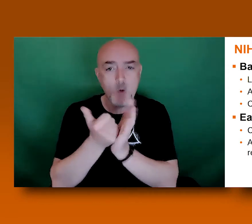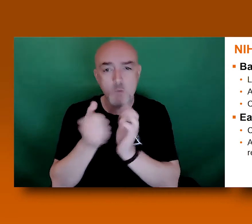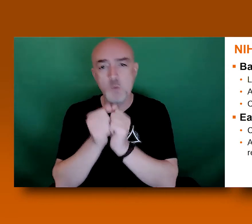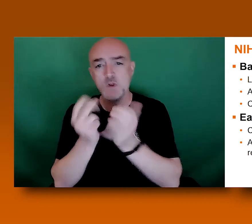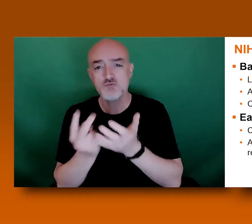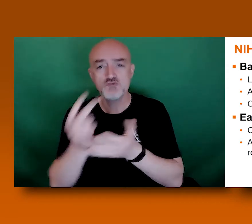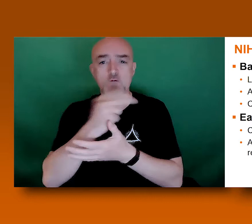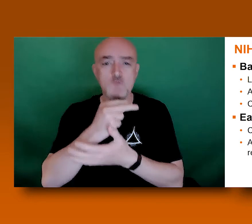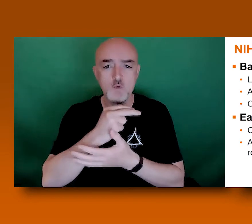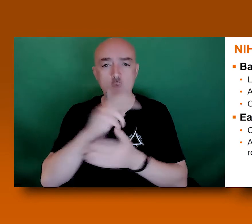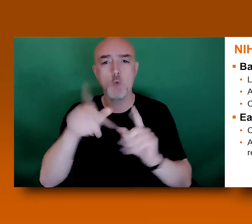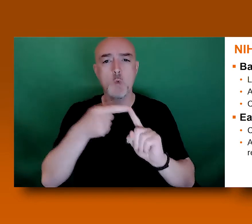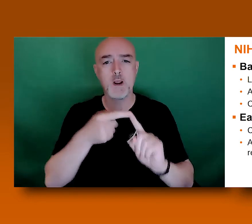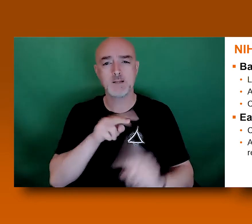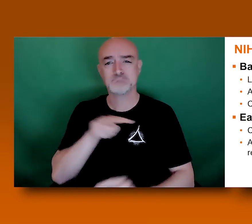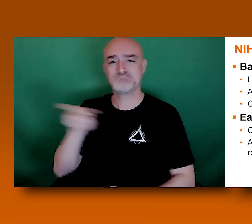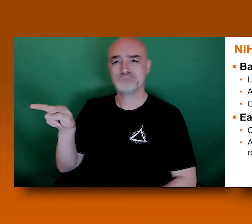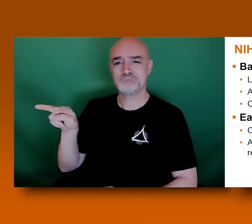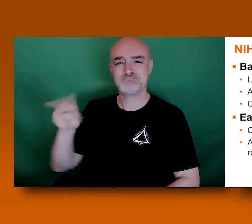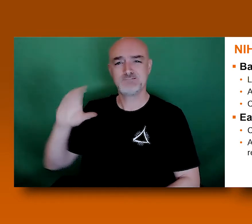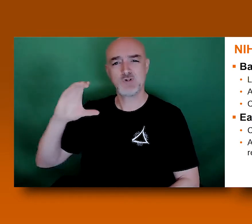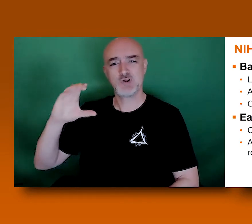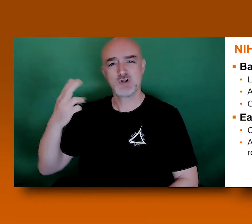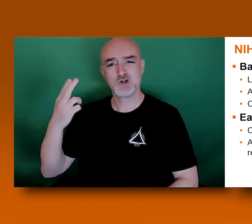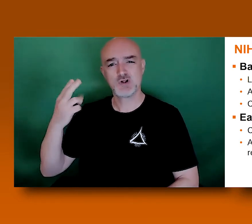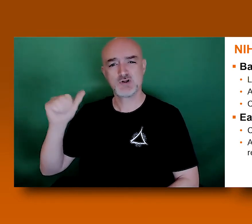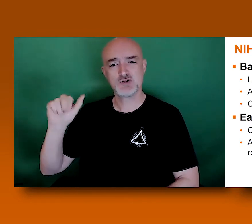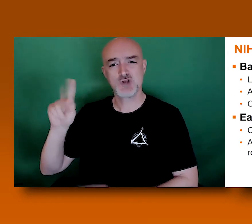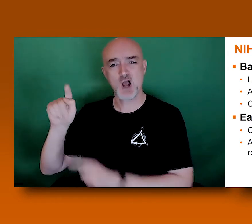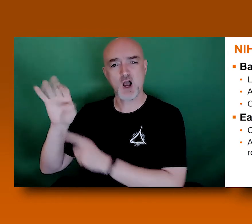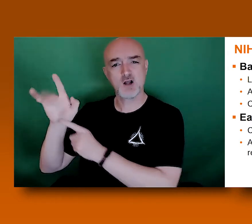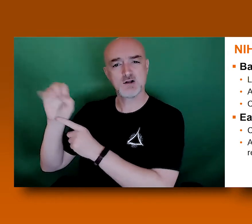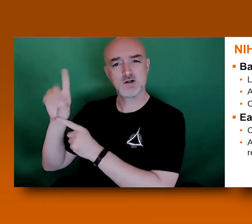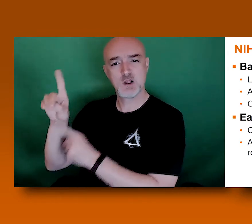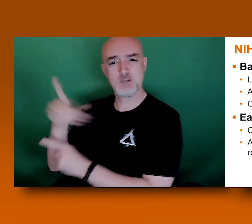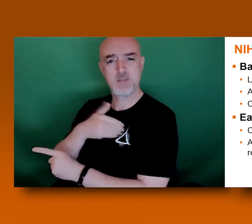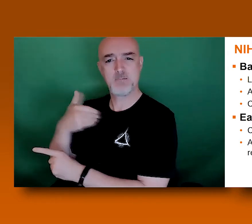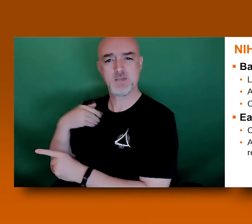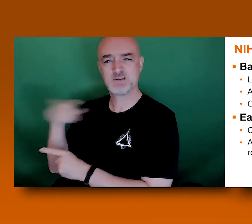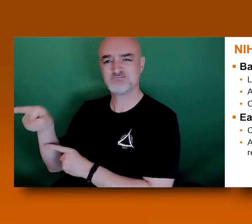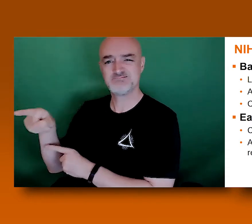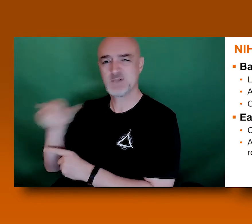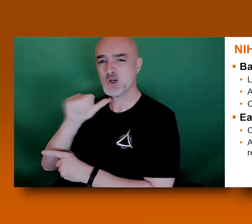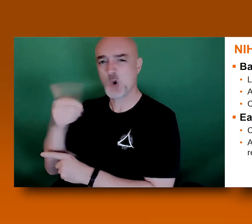to help just sort of on a per diem basis when we acknowledged that the chartered members